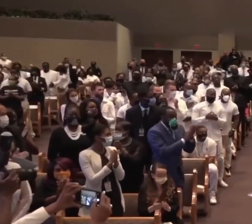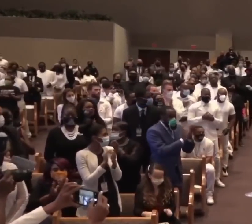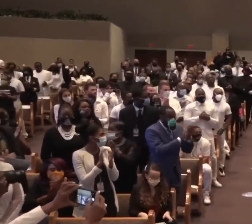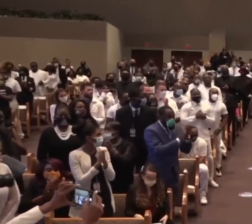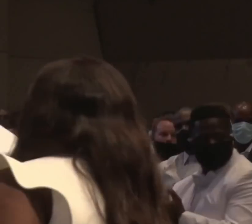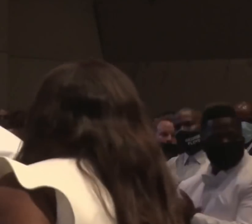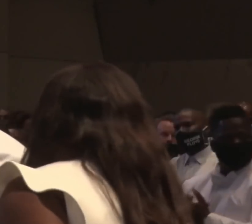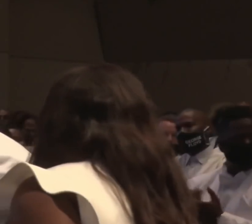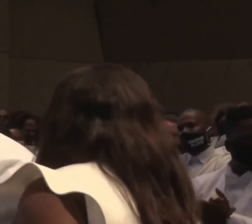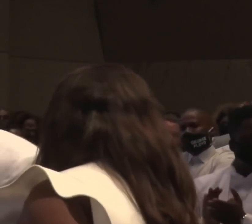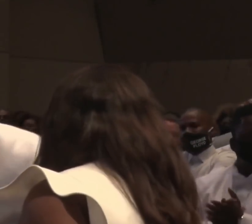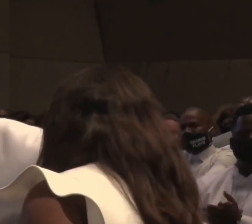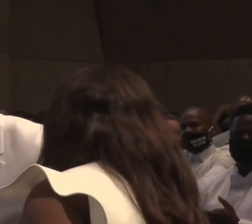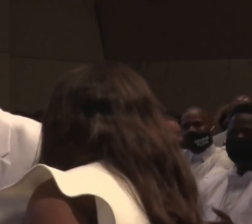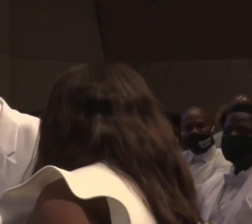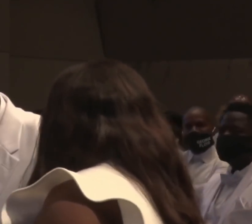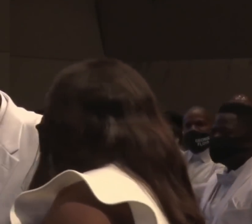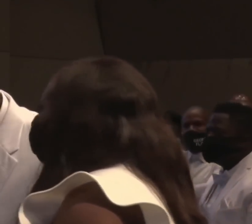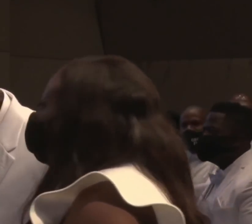YOU STAND.